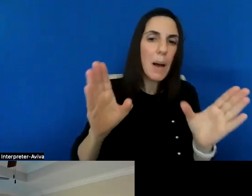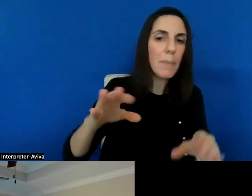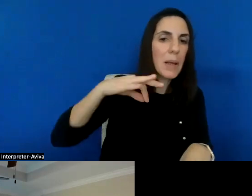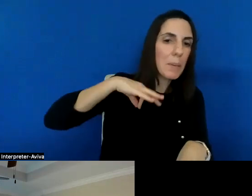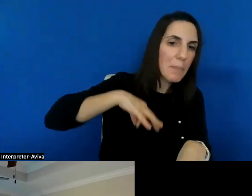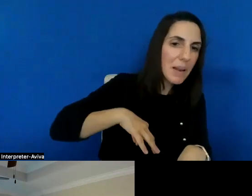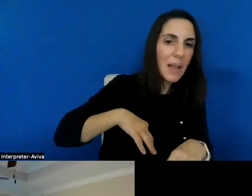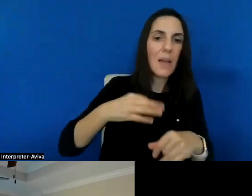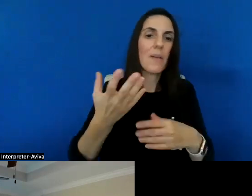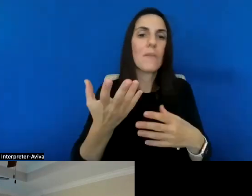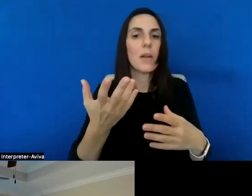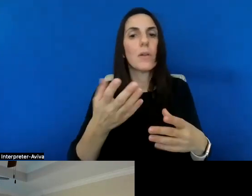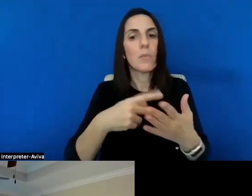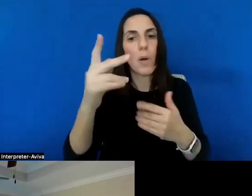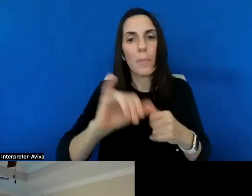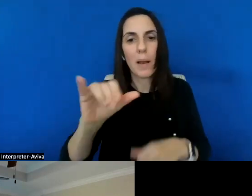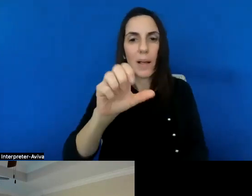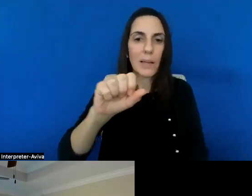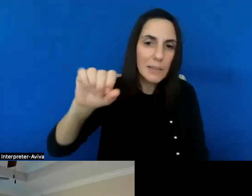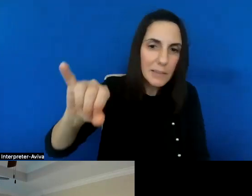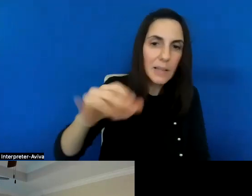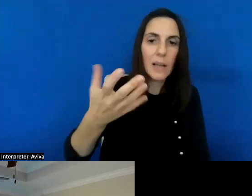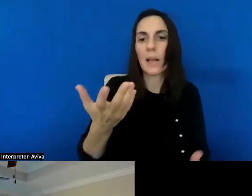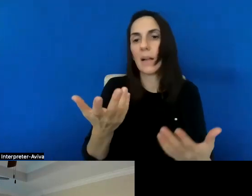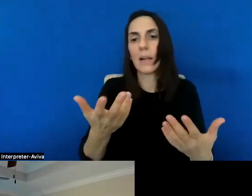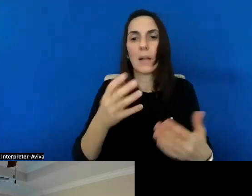security income, many K. 11:13:11 I know one of the questions we had